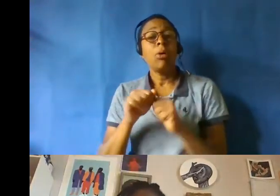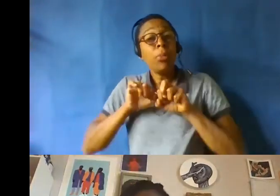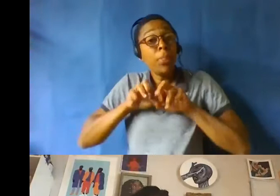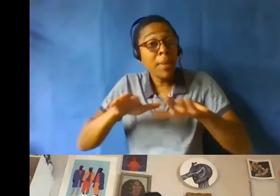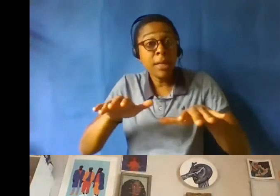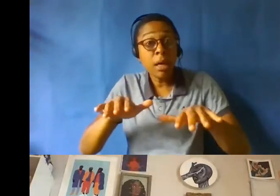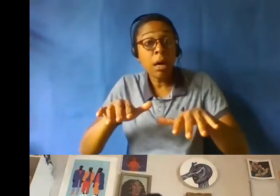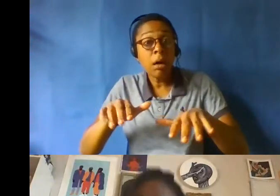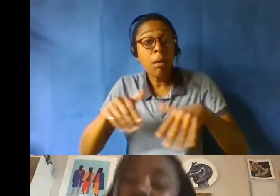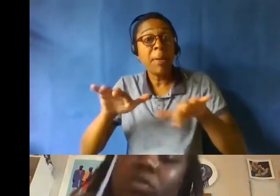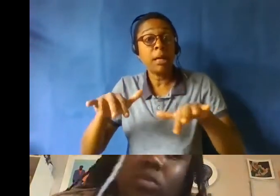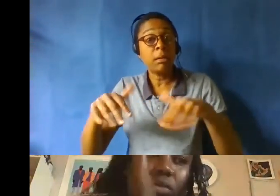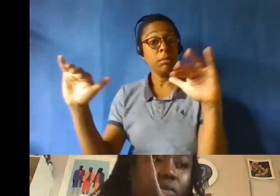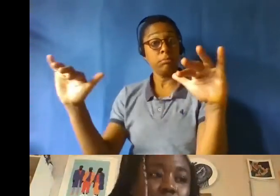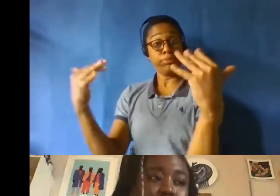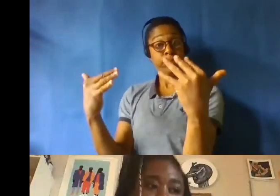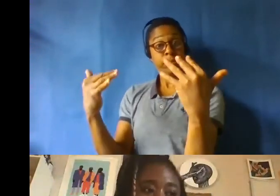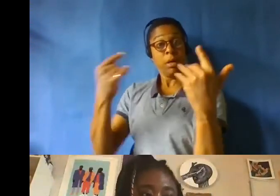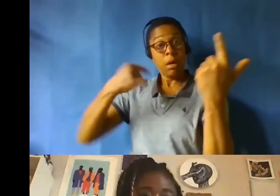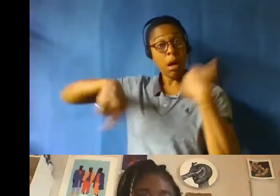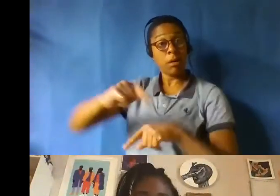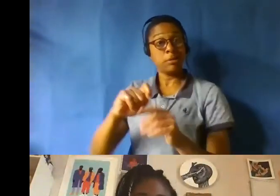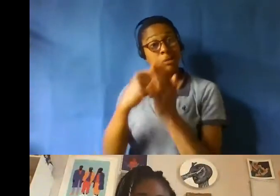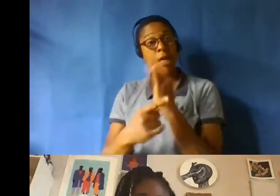different people and there are so many different identities that sit within